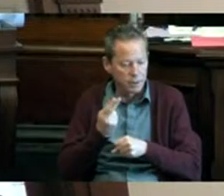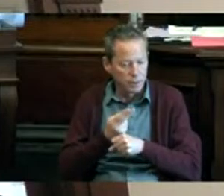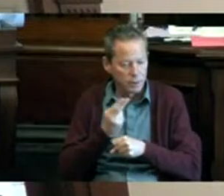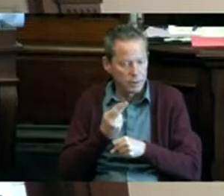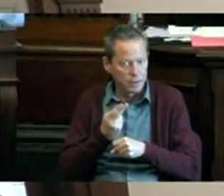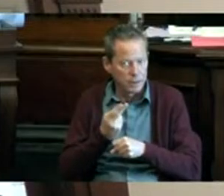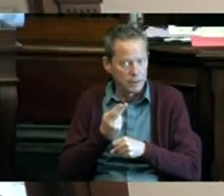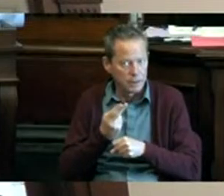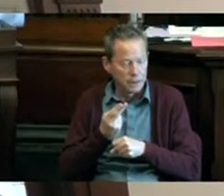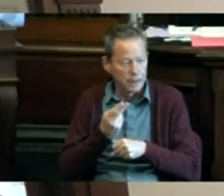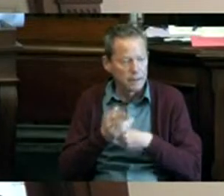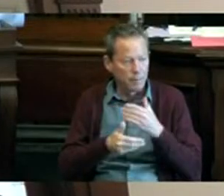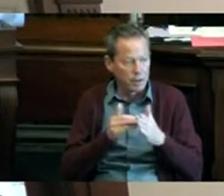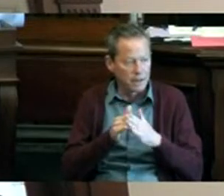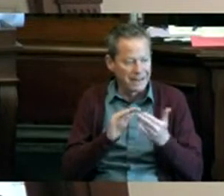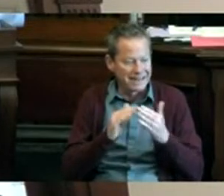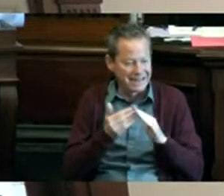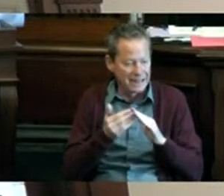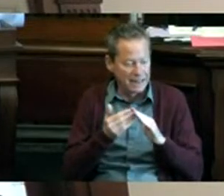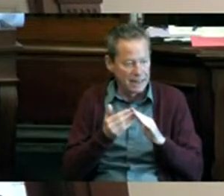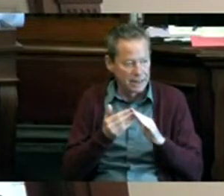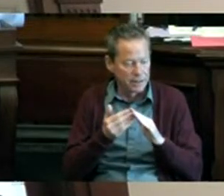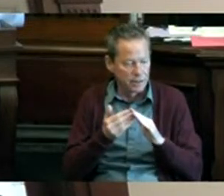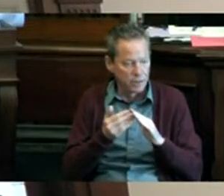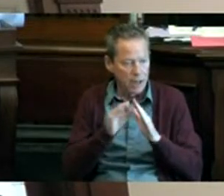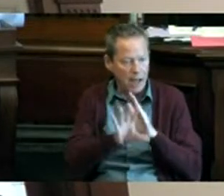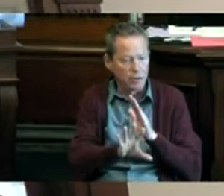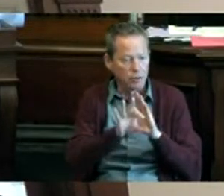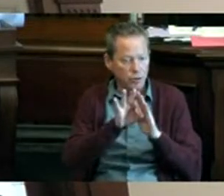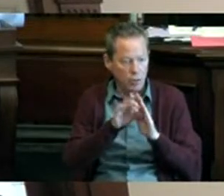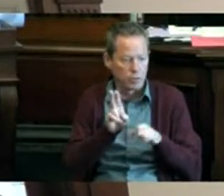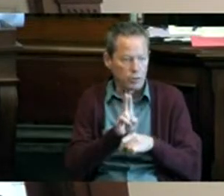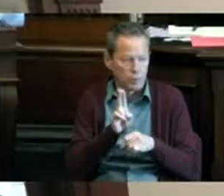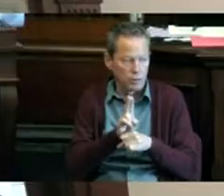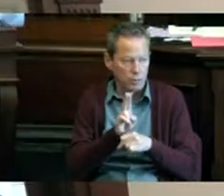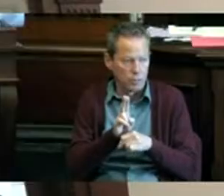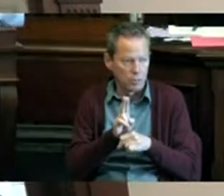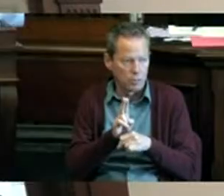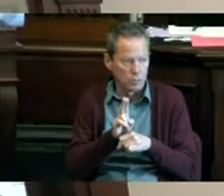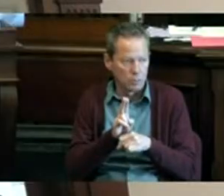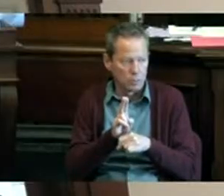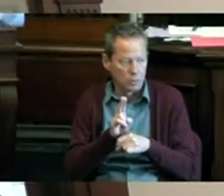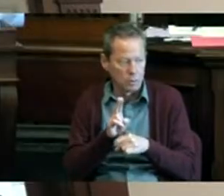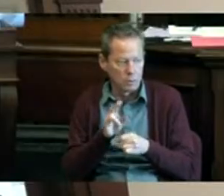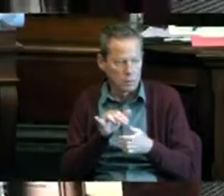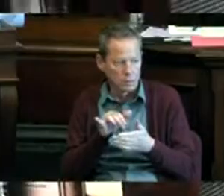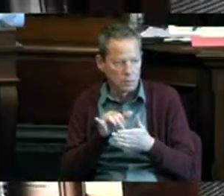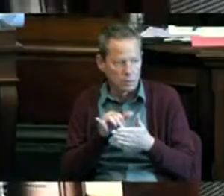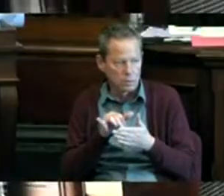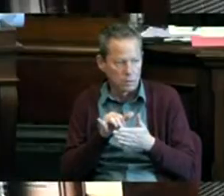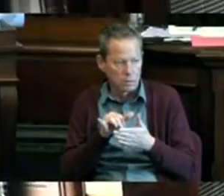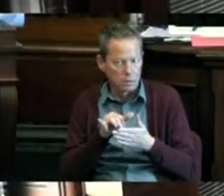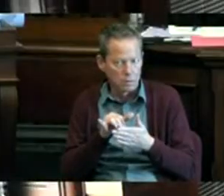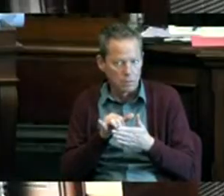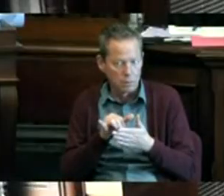your particular numbers and the type of process you're using is